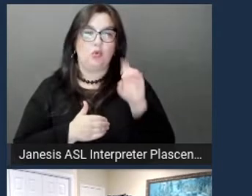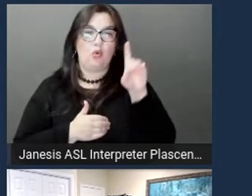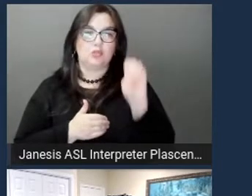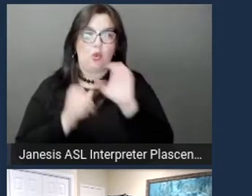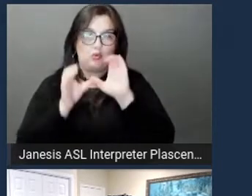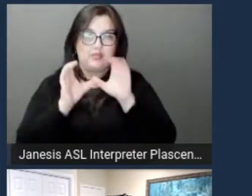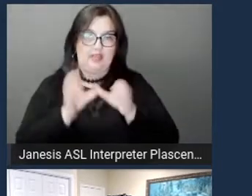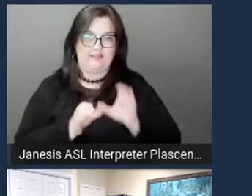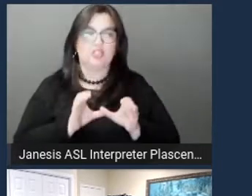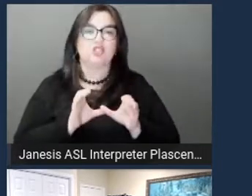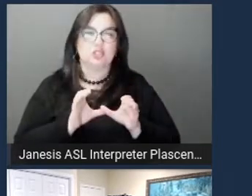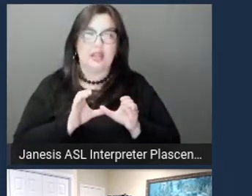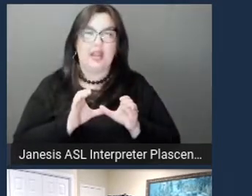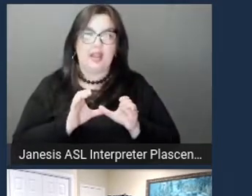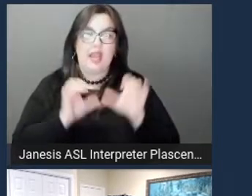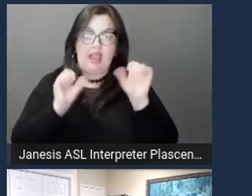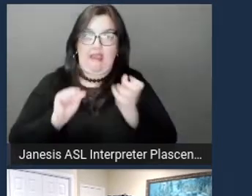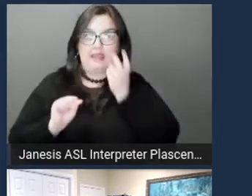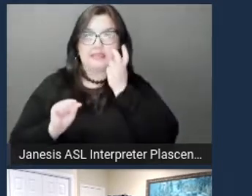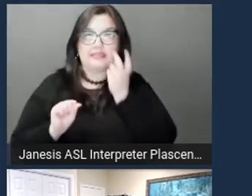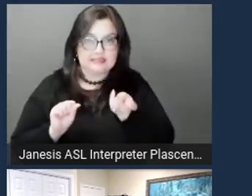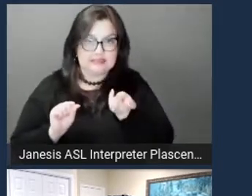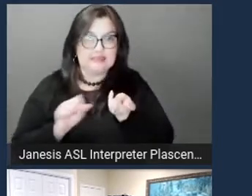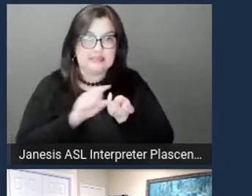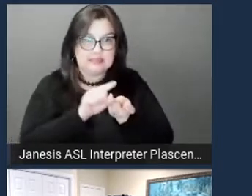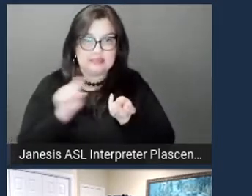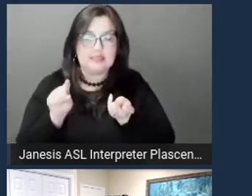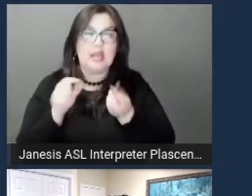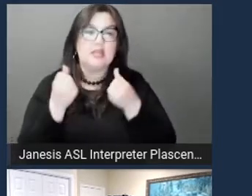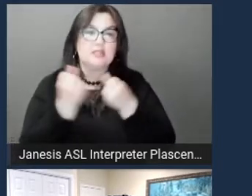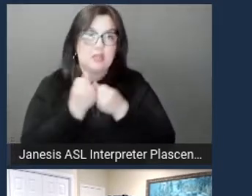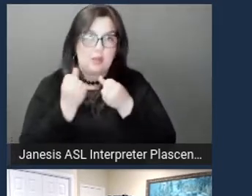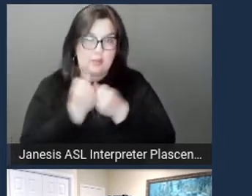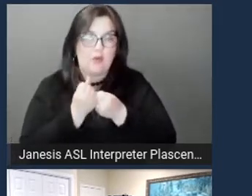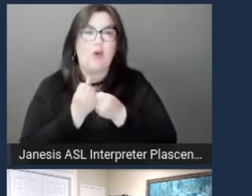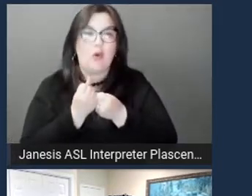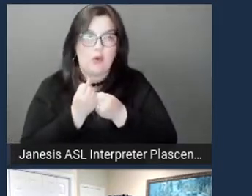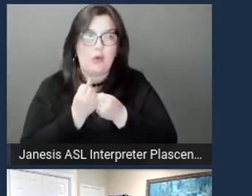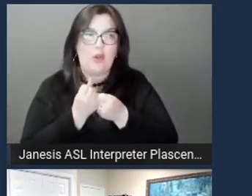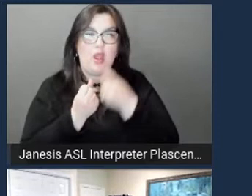I can see that the get the support for get, as well as get enterprise,